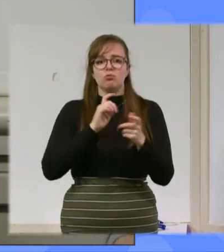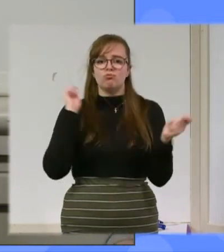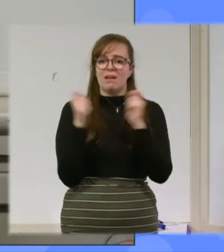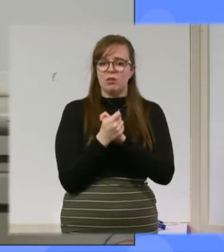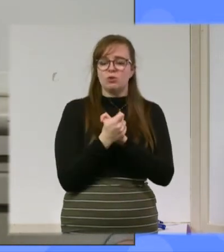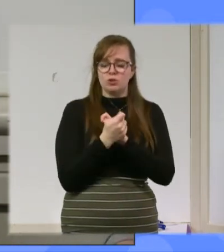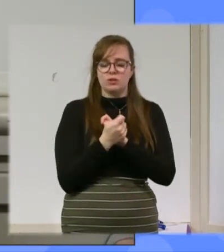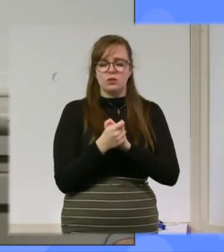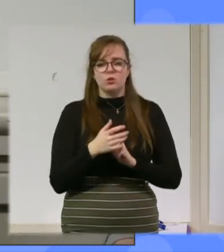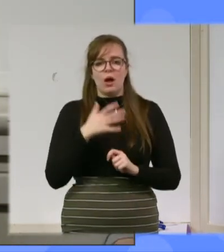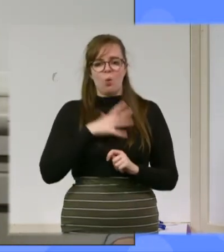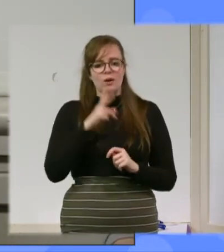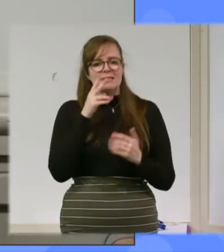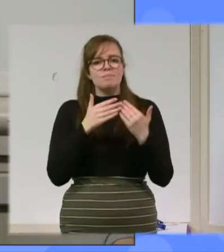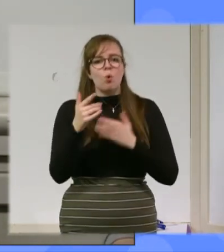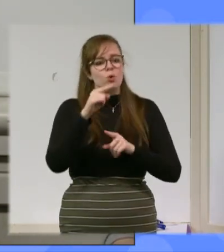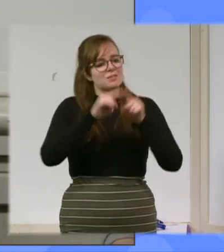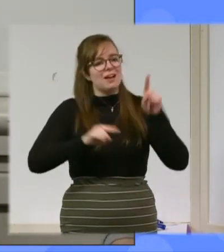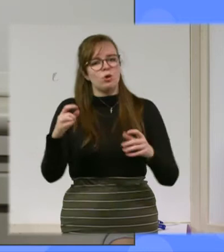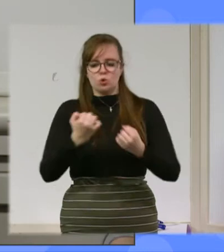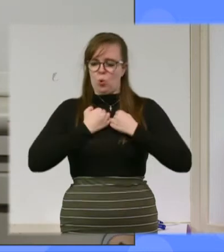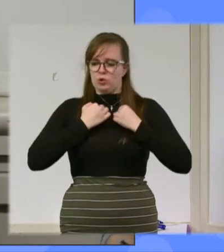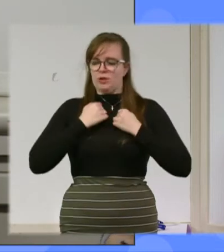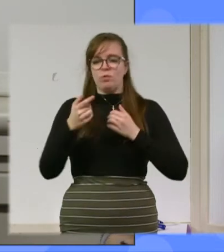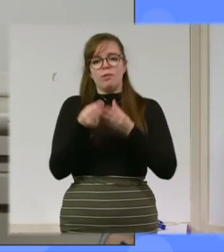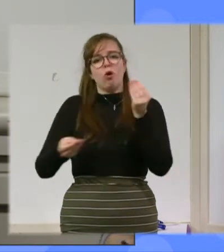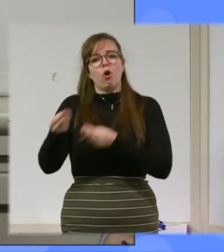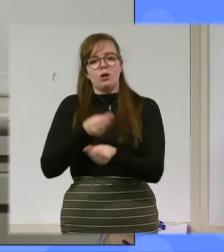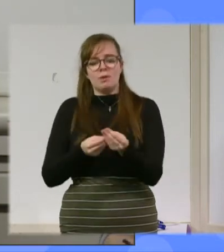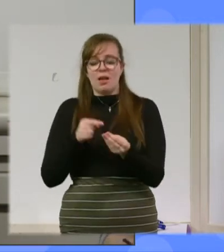want to see more diverse ownership in the economy this is Scotland the home of